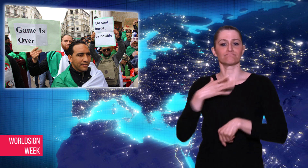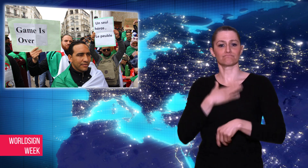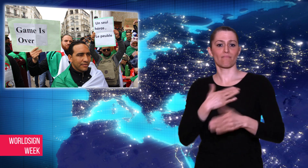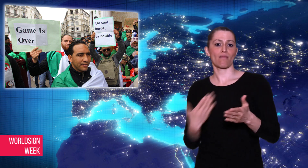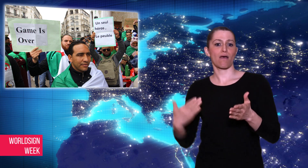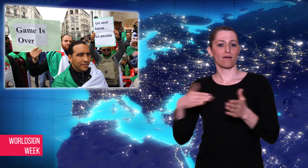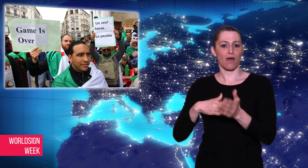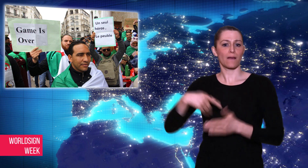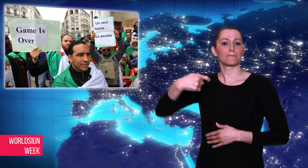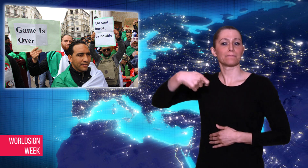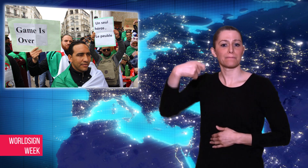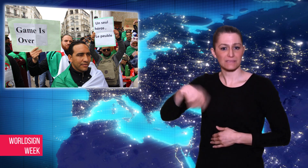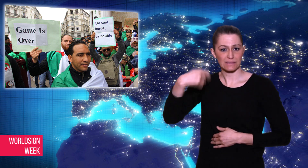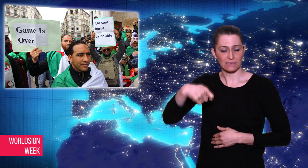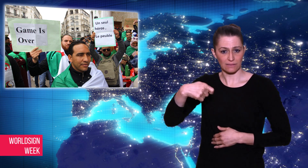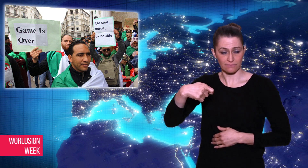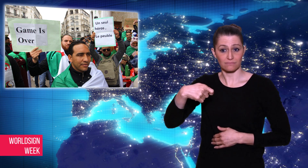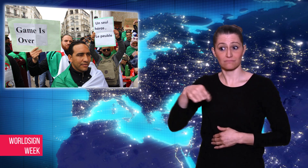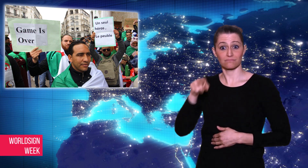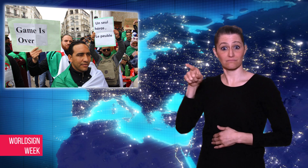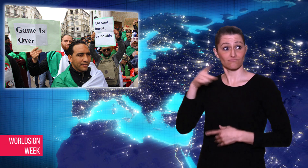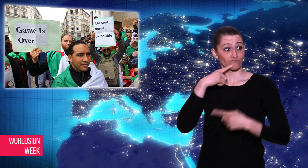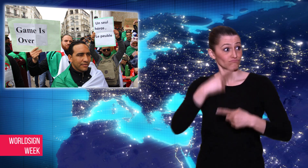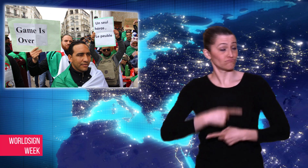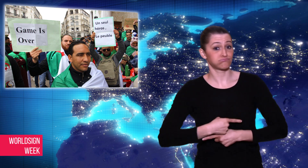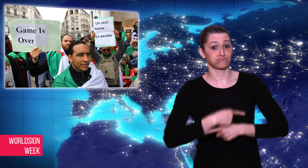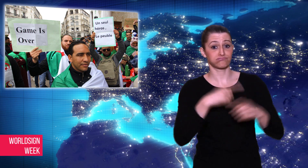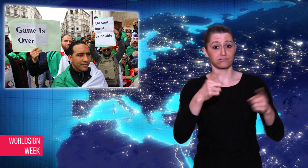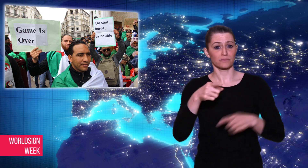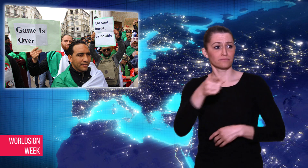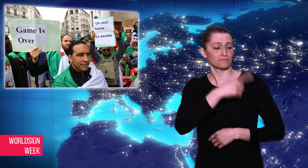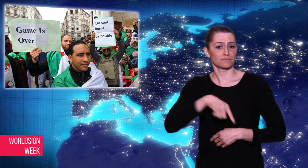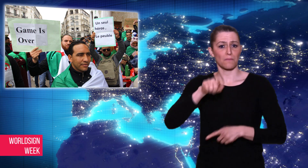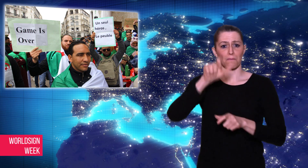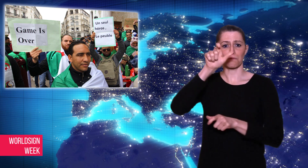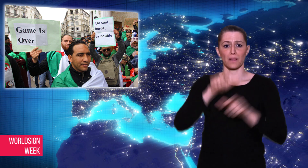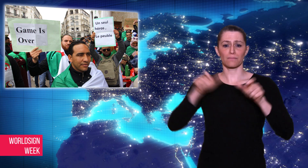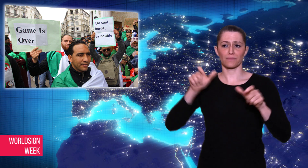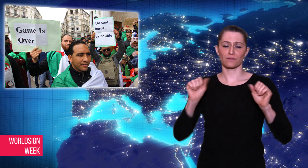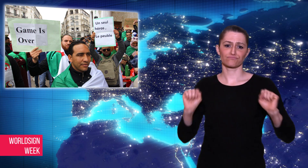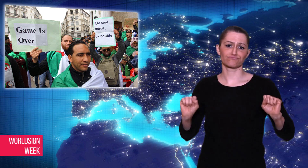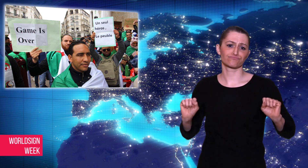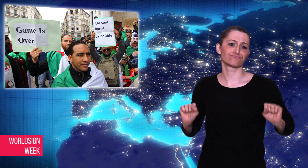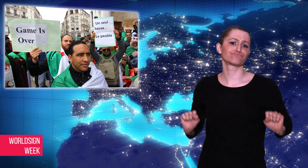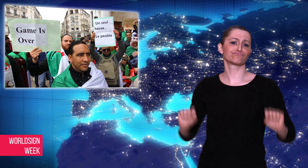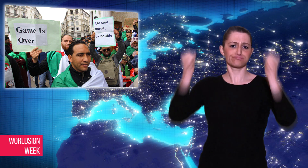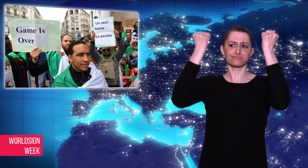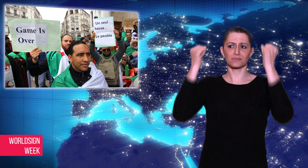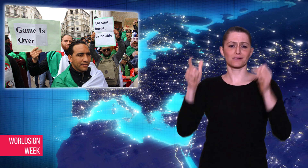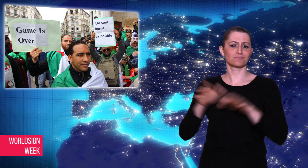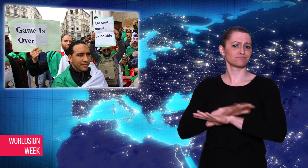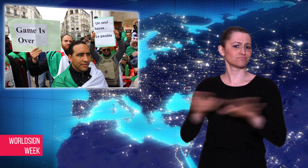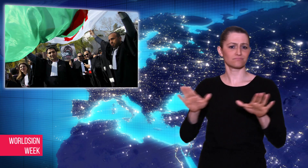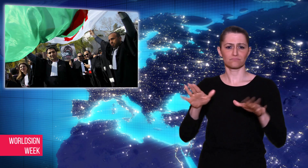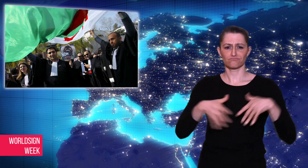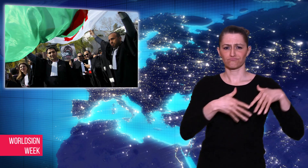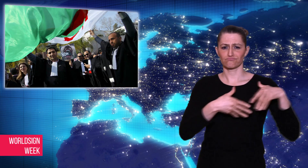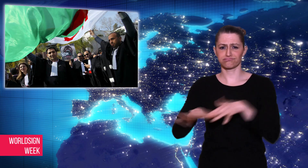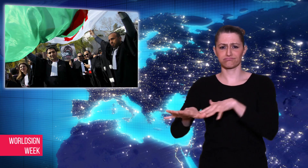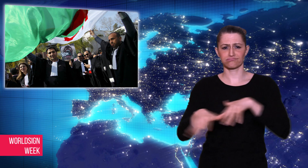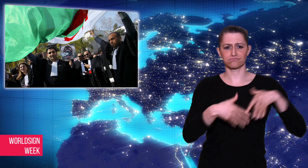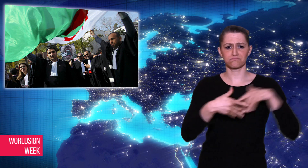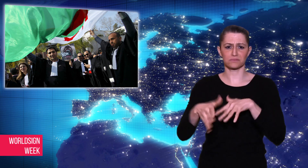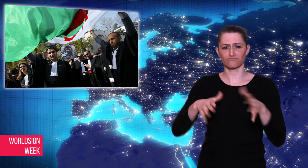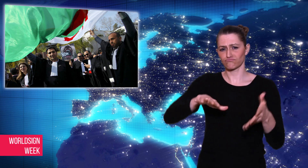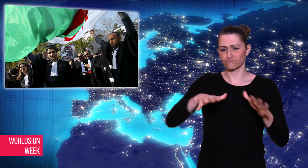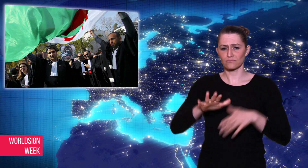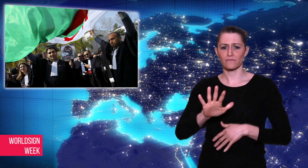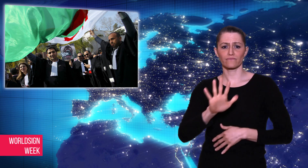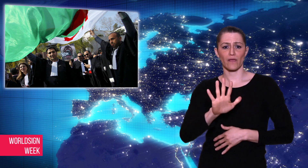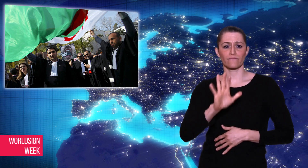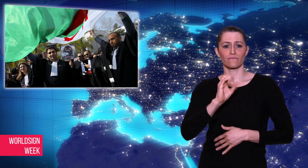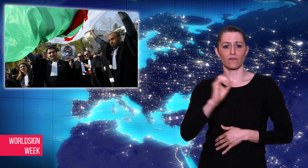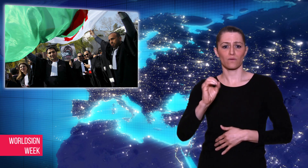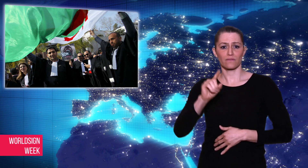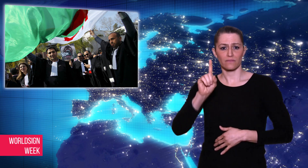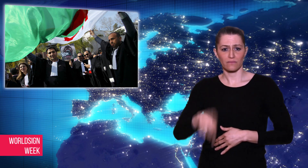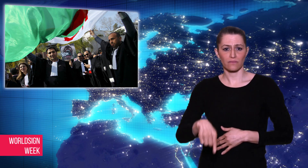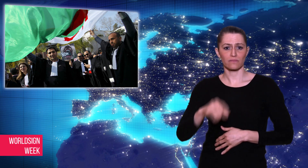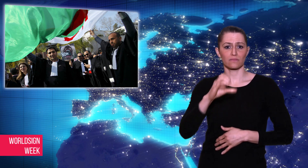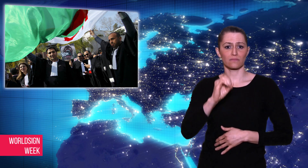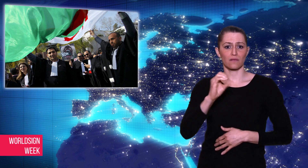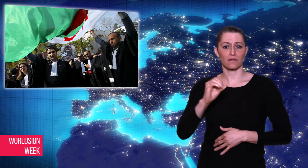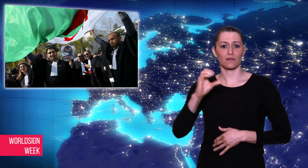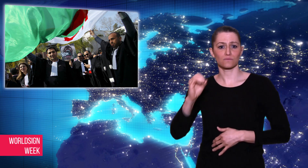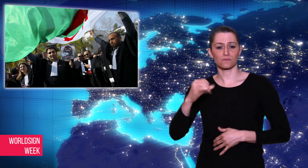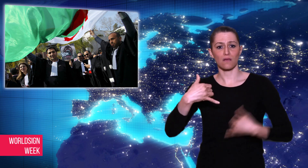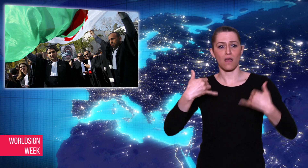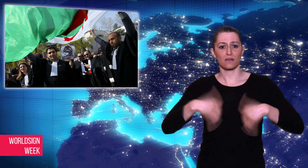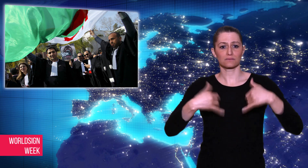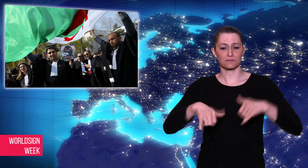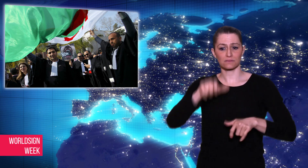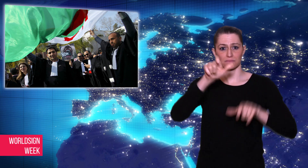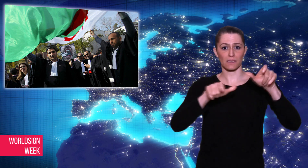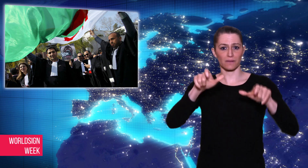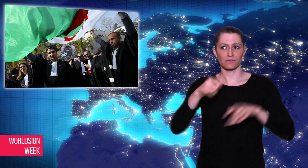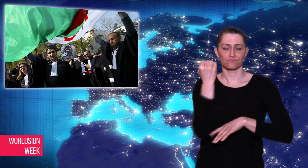announcement that he would run for a fifth term as president.